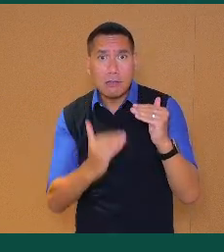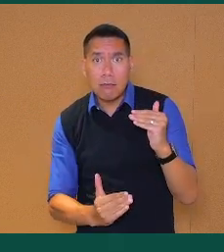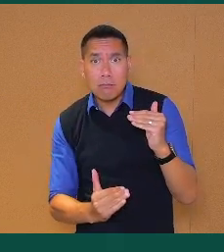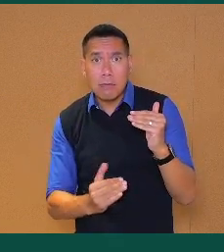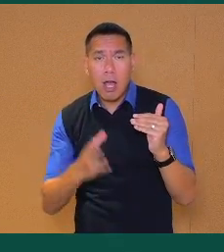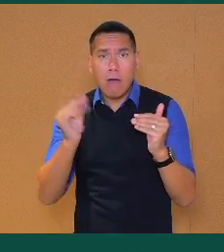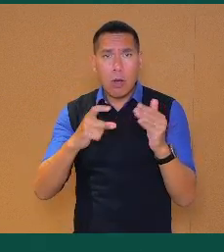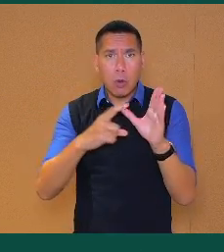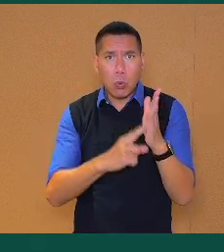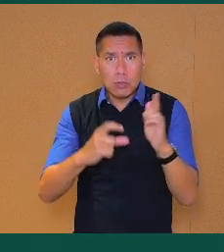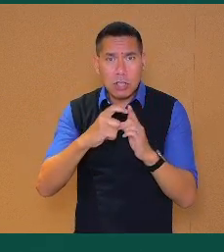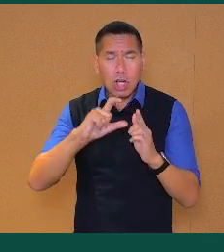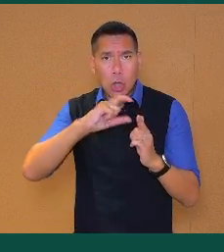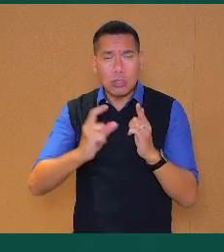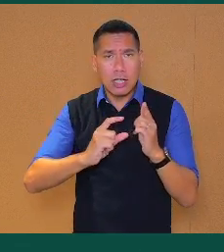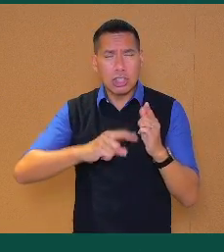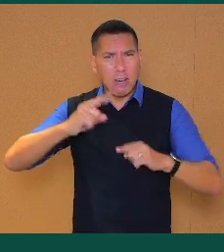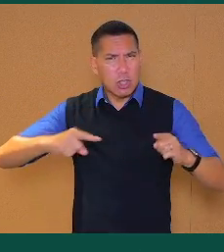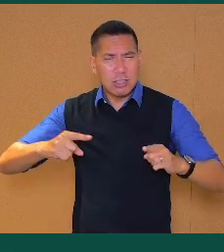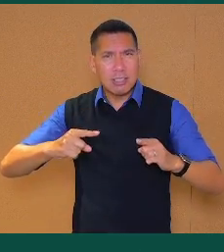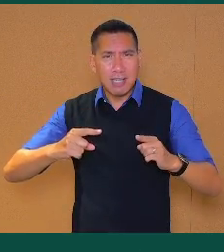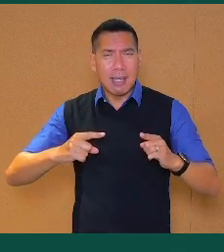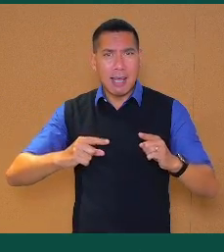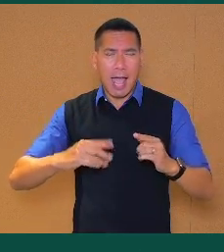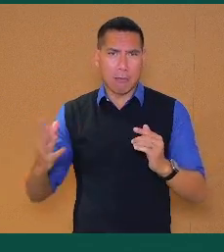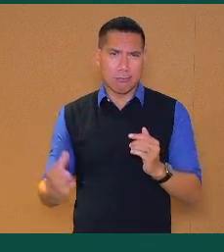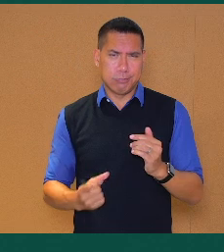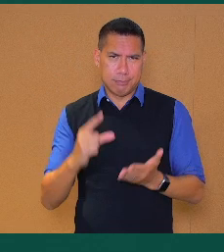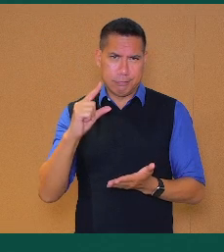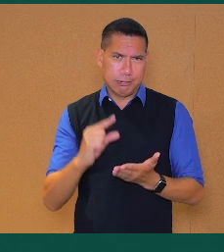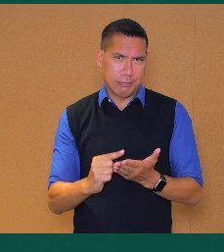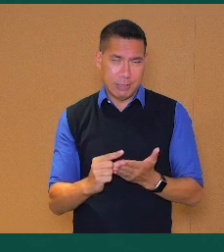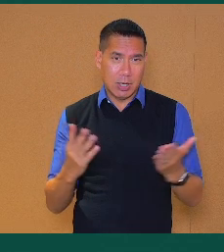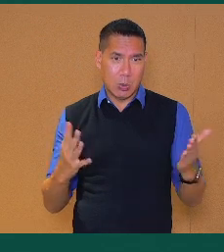school. Cultivating Community: Food